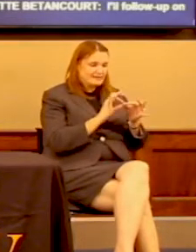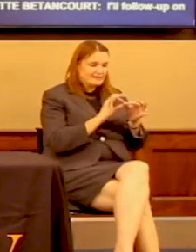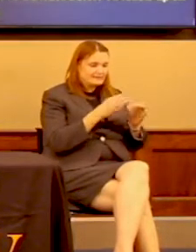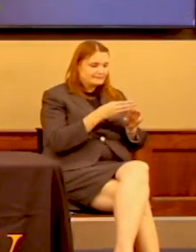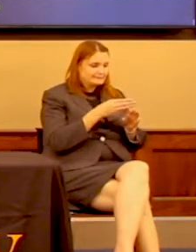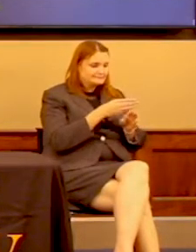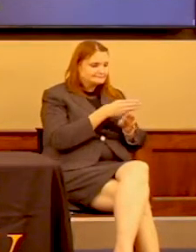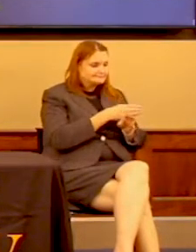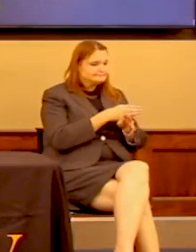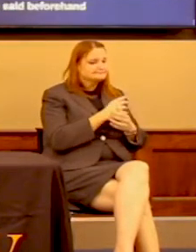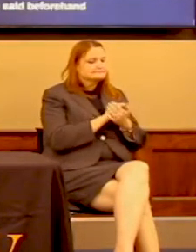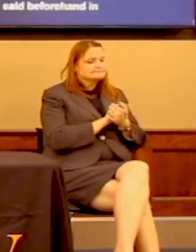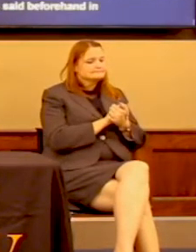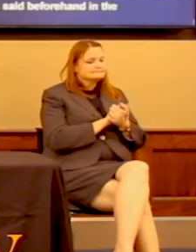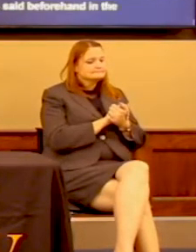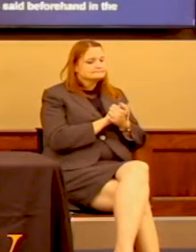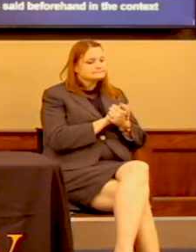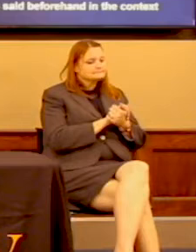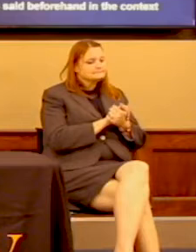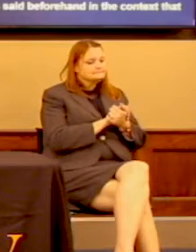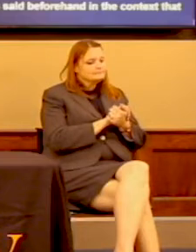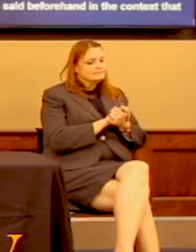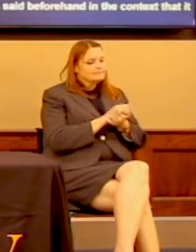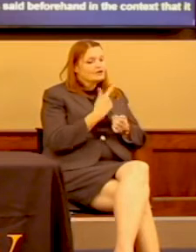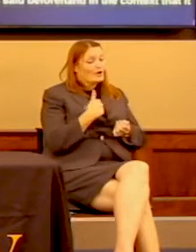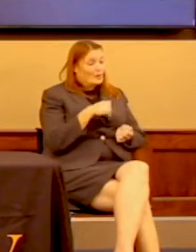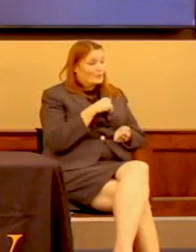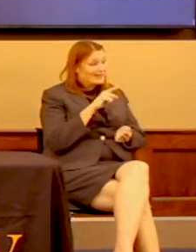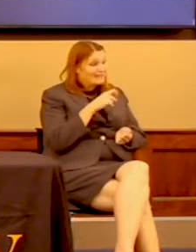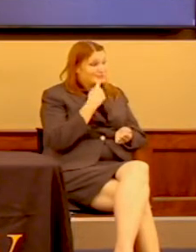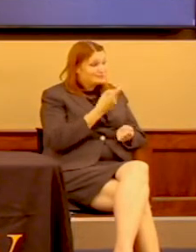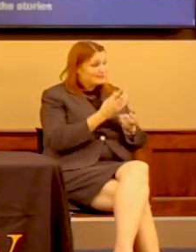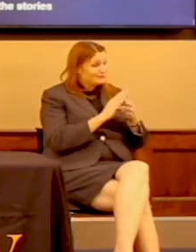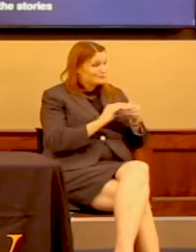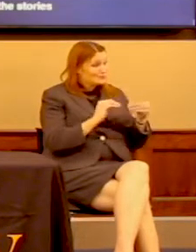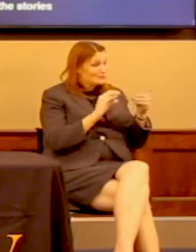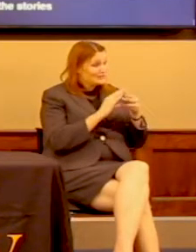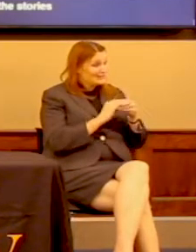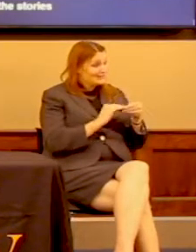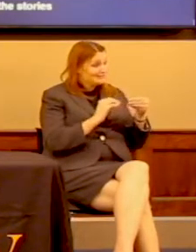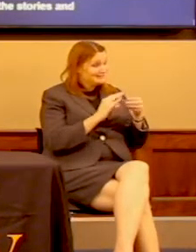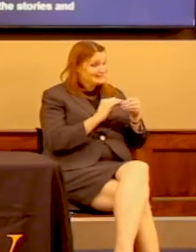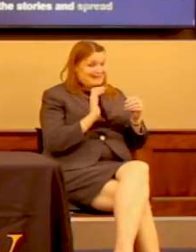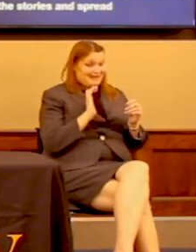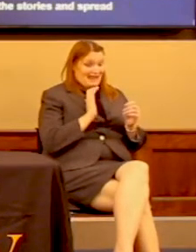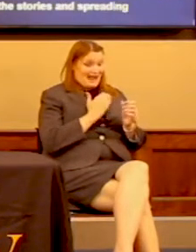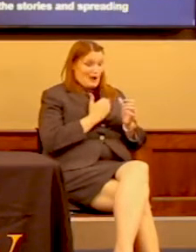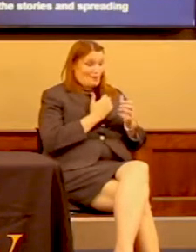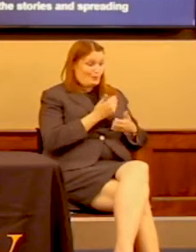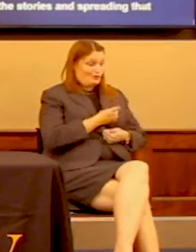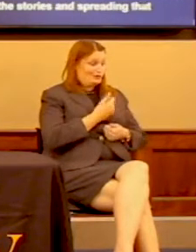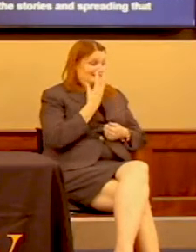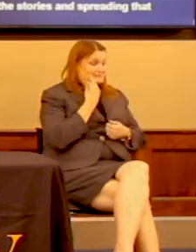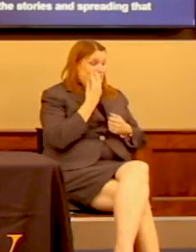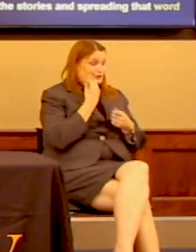context that is telling the stories and